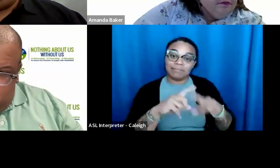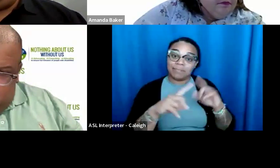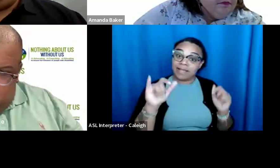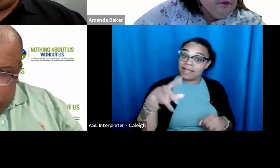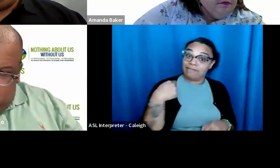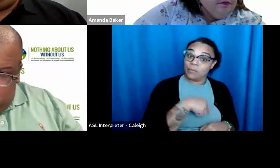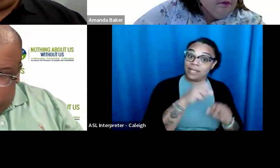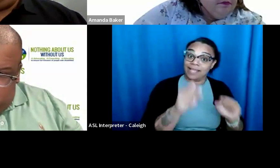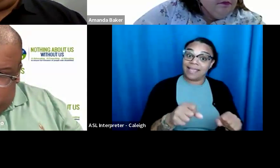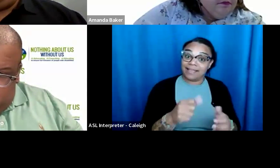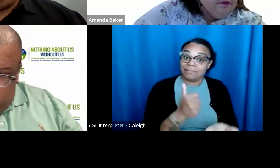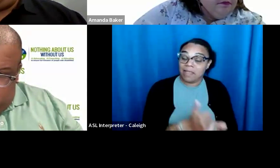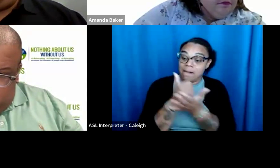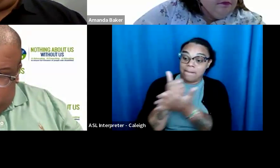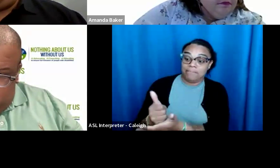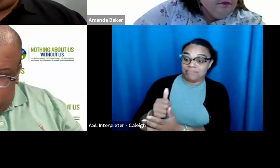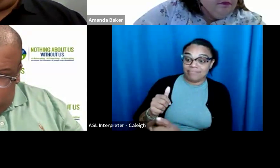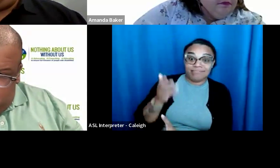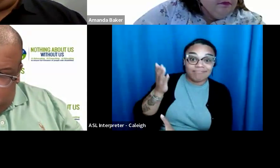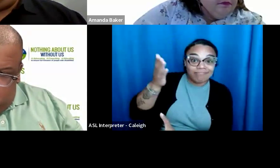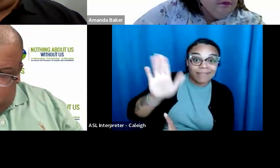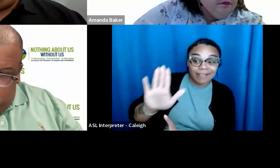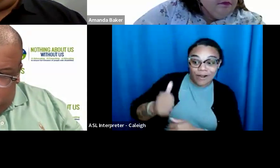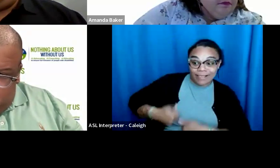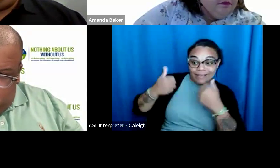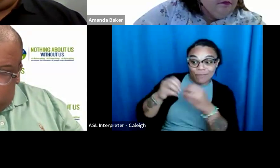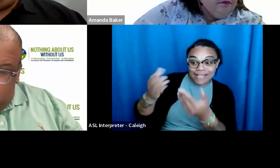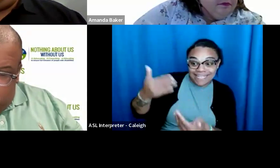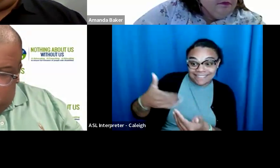then I think that that makes the advocacy journey, at least for me, all worth it.